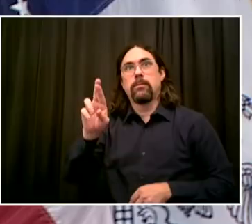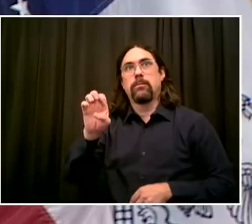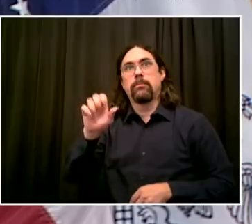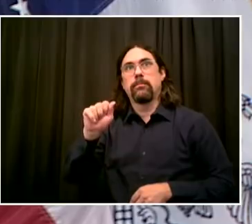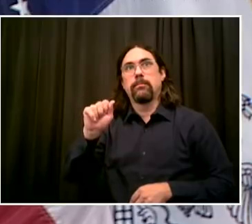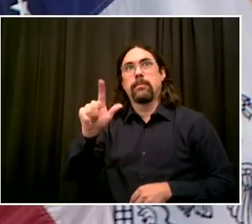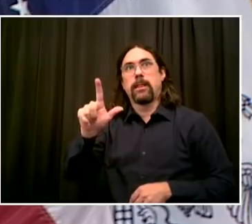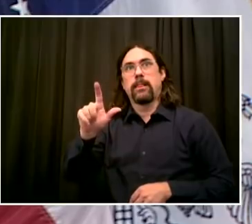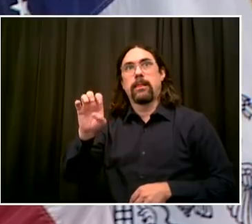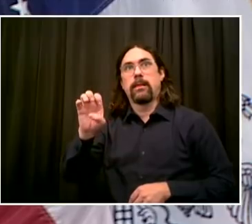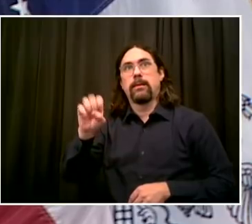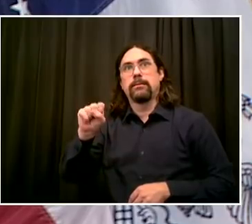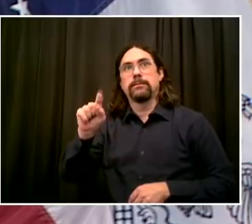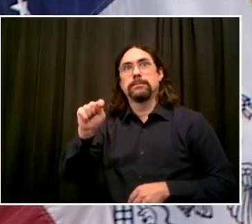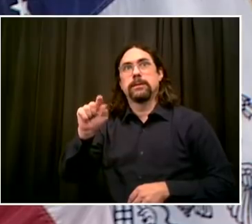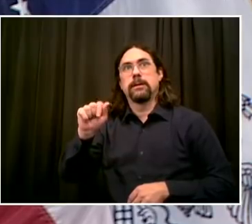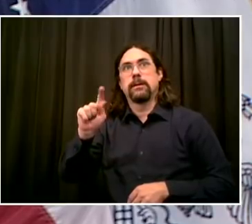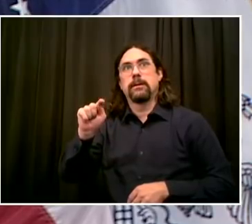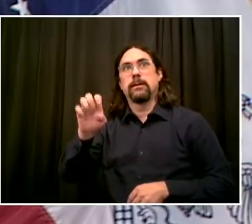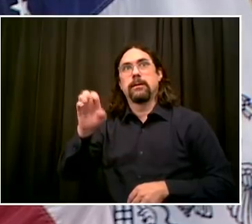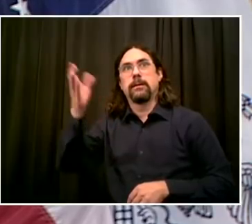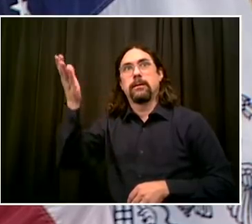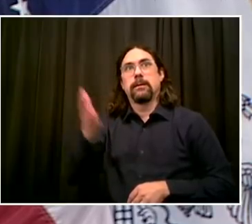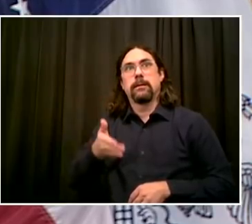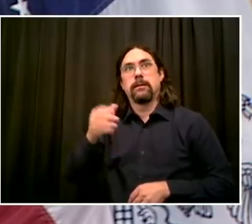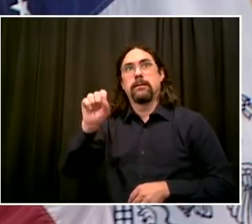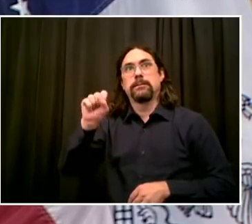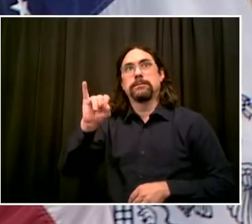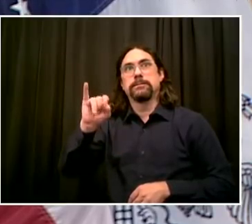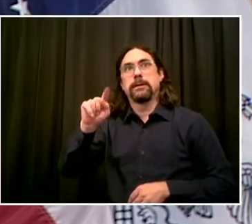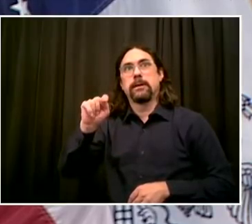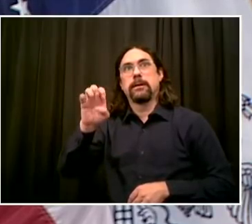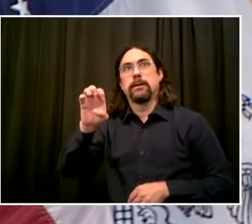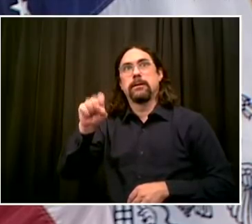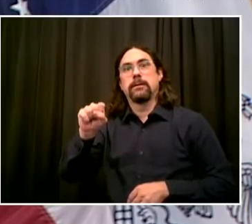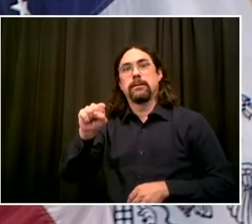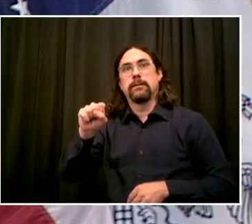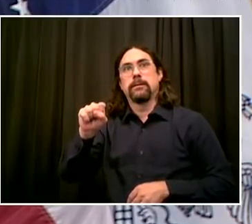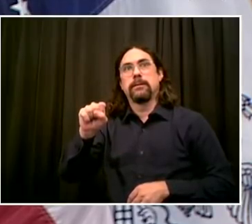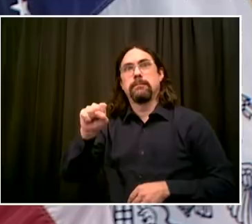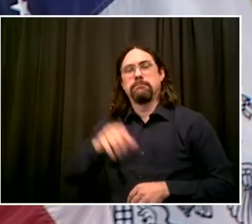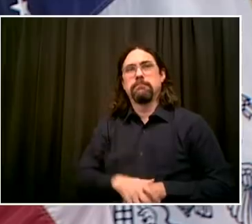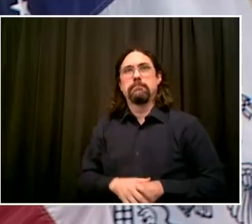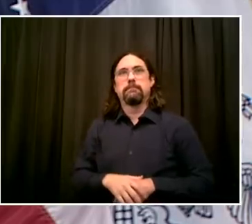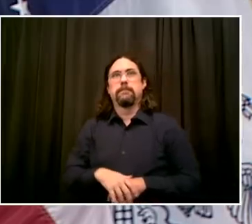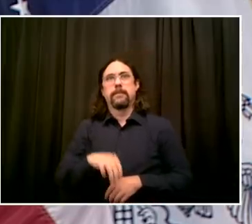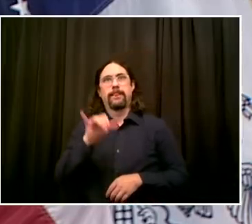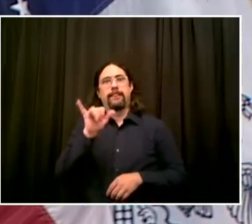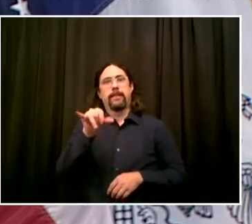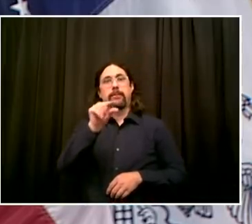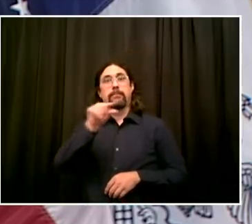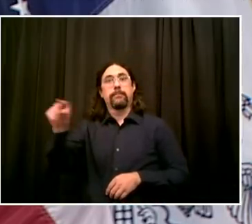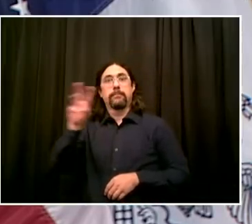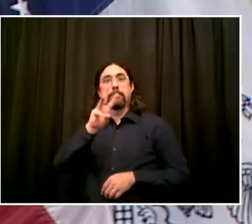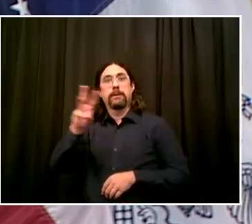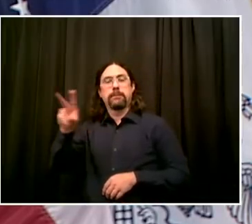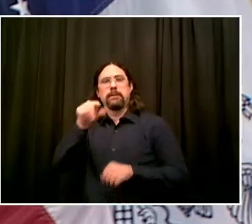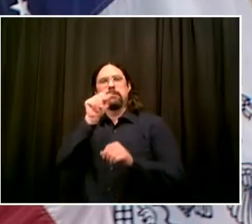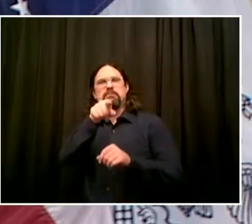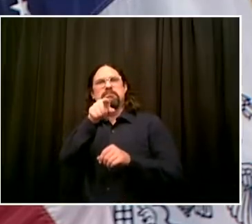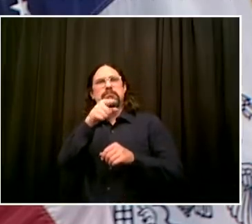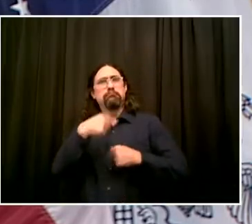HATNK UYO.